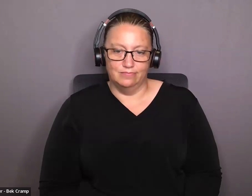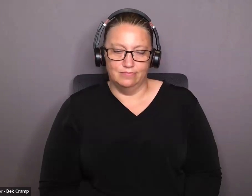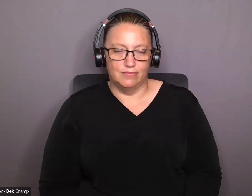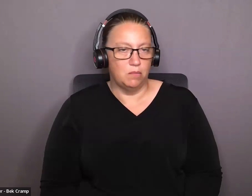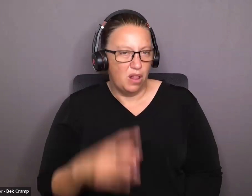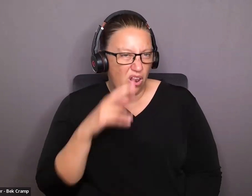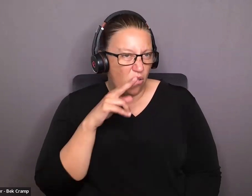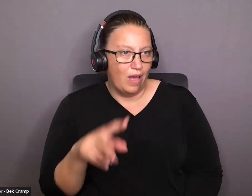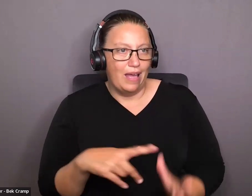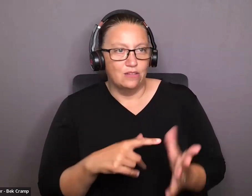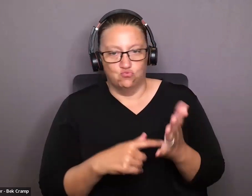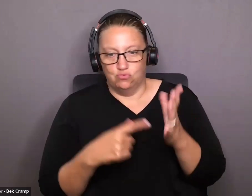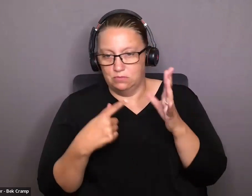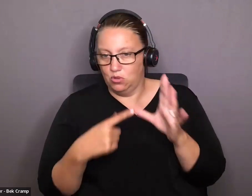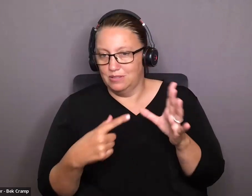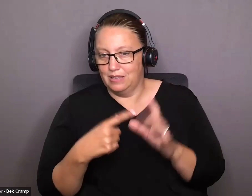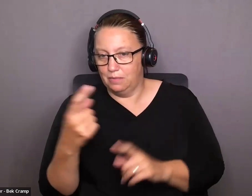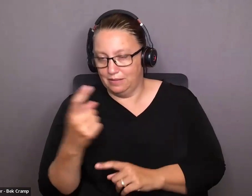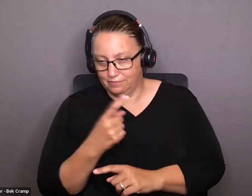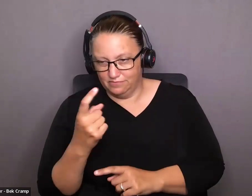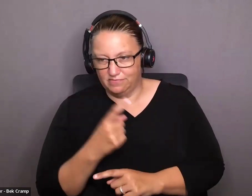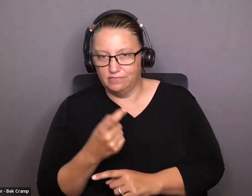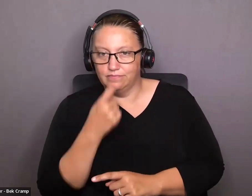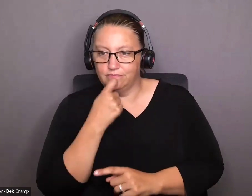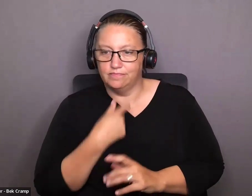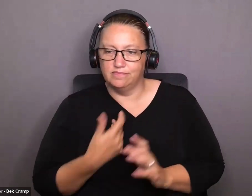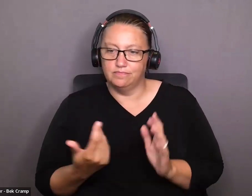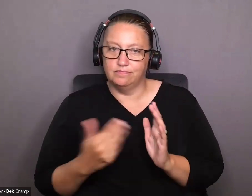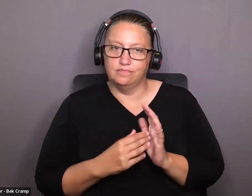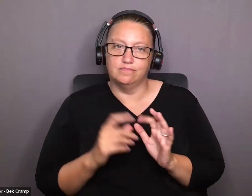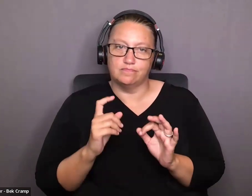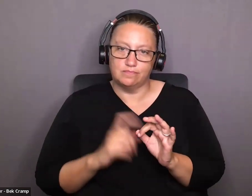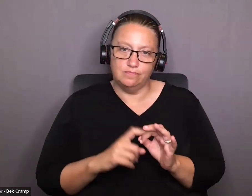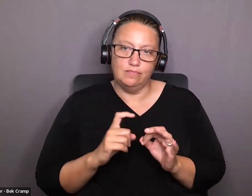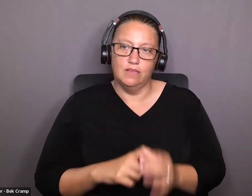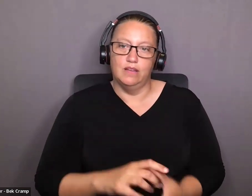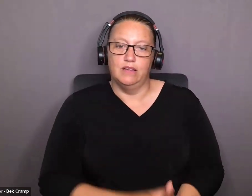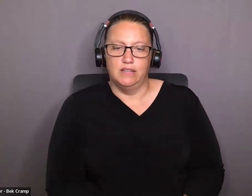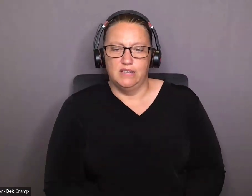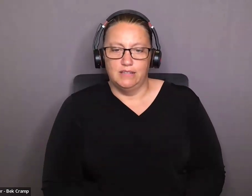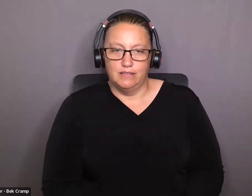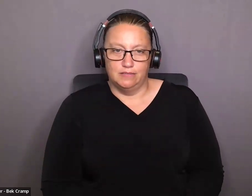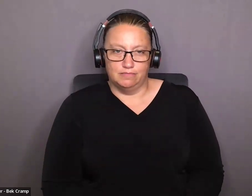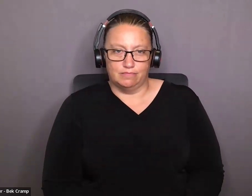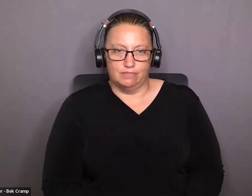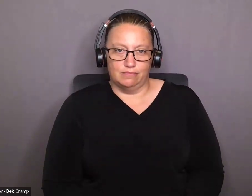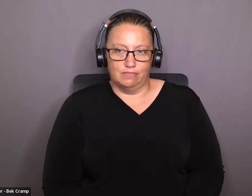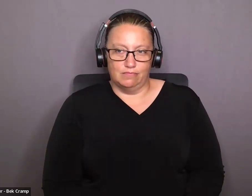There's a few more questions that have been added, which we will definitely be